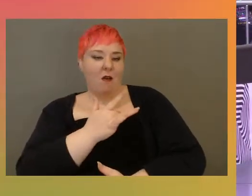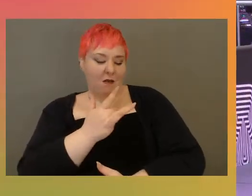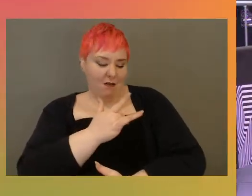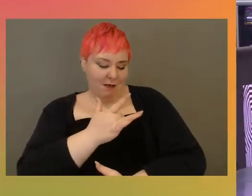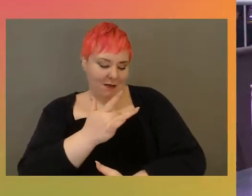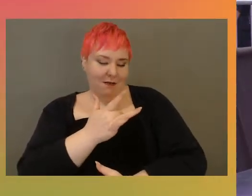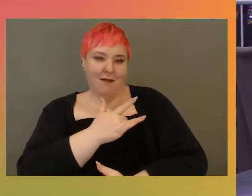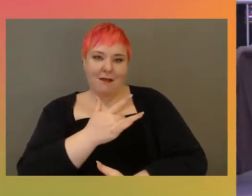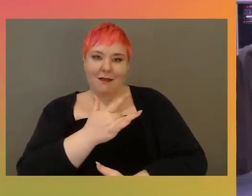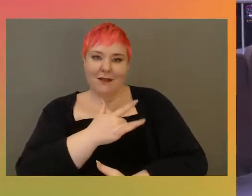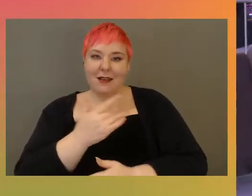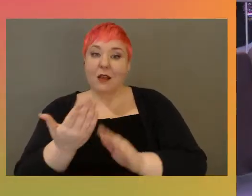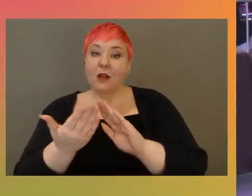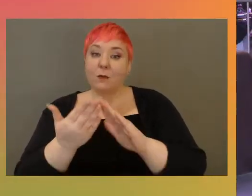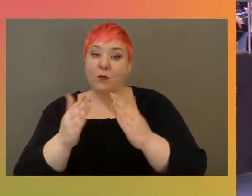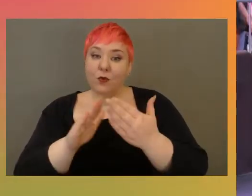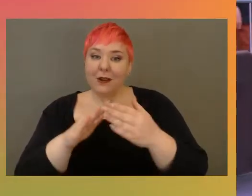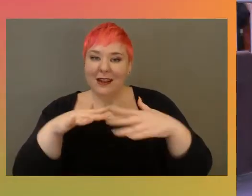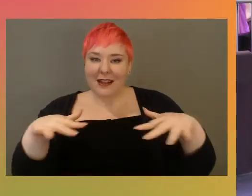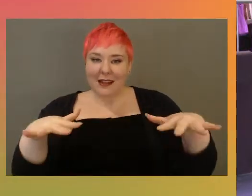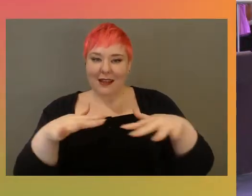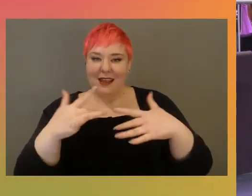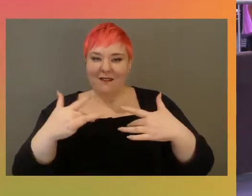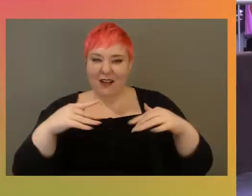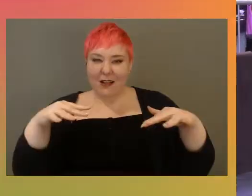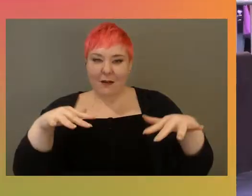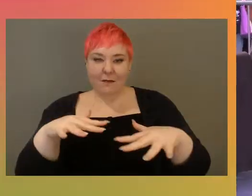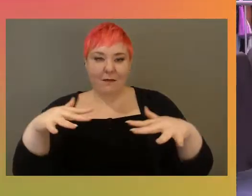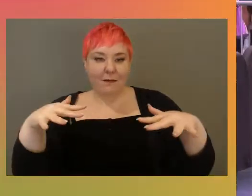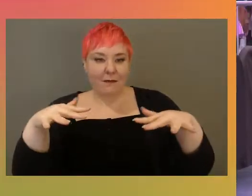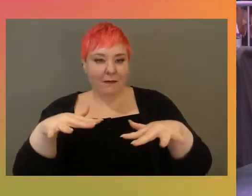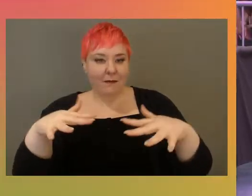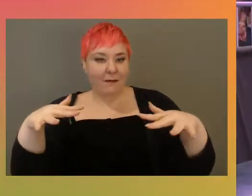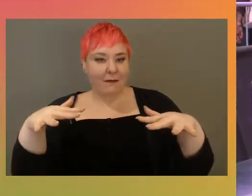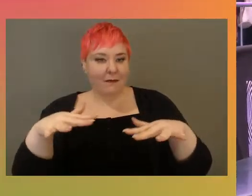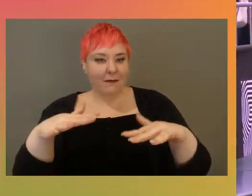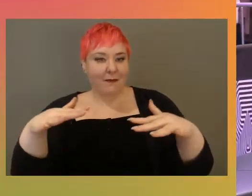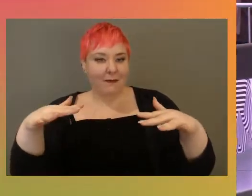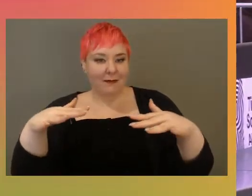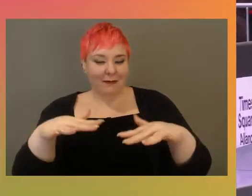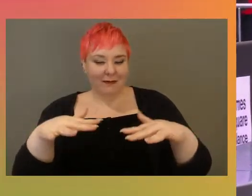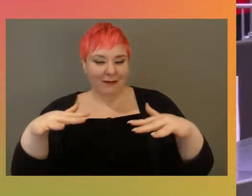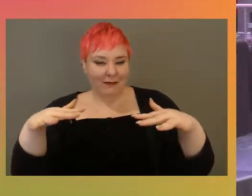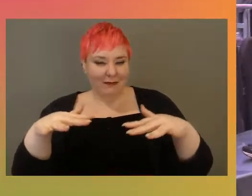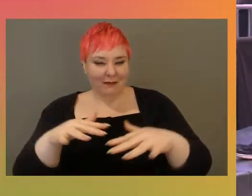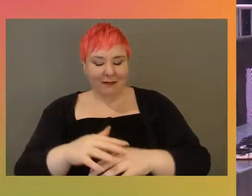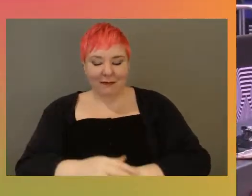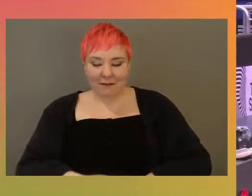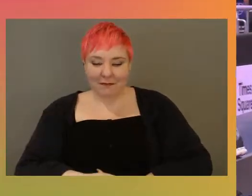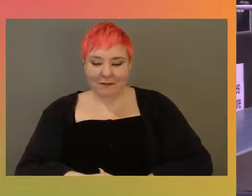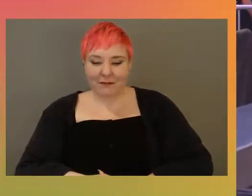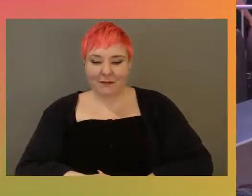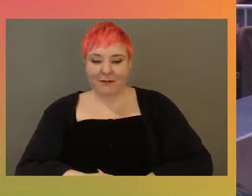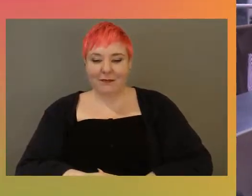ALL OF THE PULSES. THE PULSE OF THE CITY, THE PULSE OF THE MUSIC YOU CAN HEAR IN THE DISTANCE, THE PULSE OF THE RHYTHM OF YOUR OWN